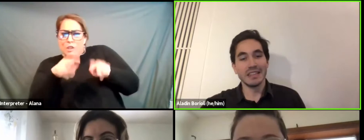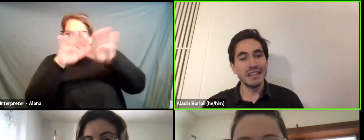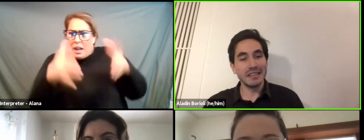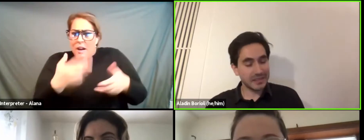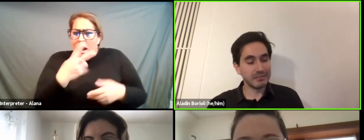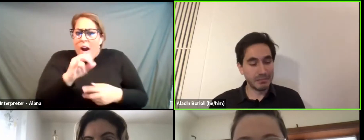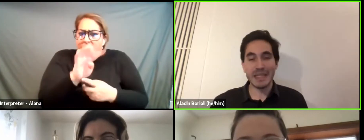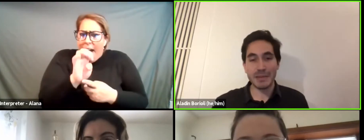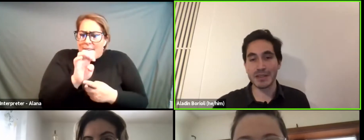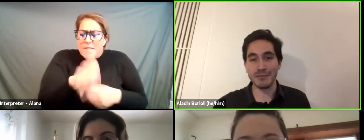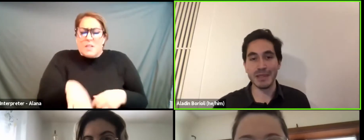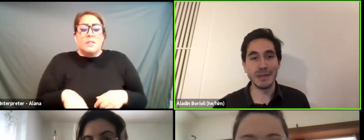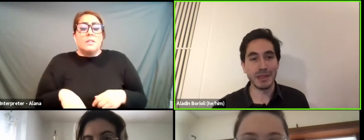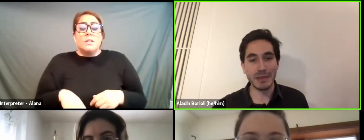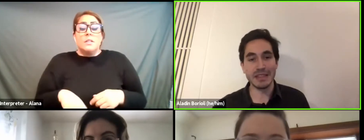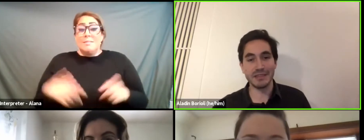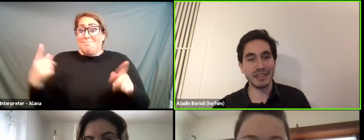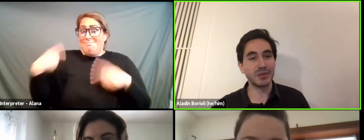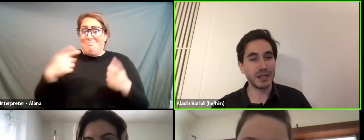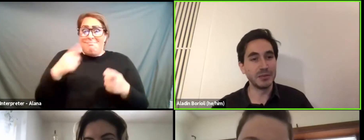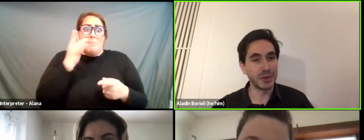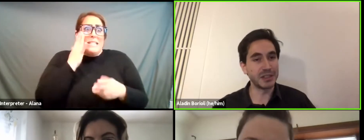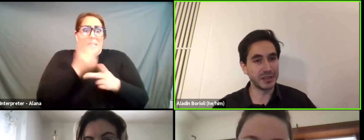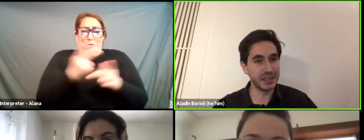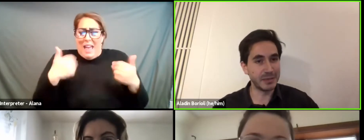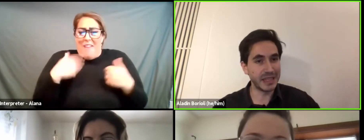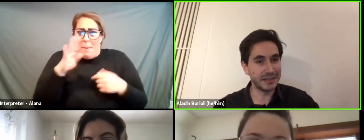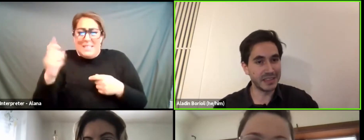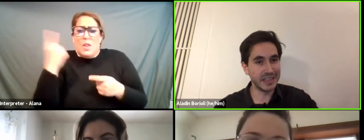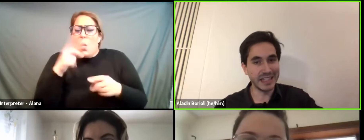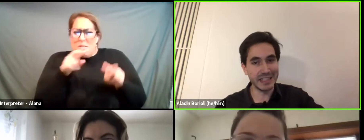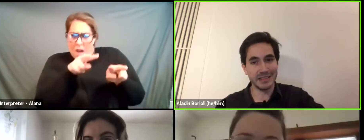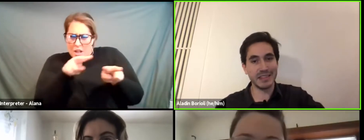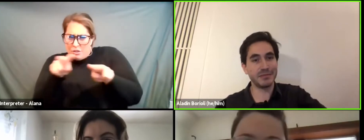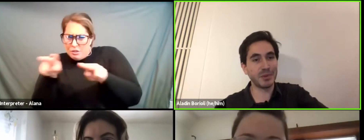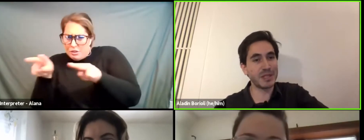since beekeepers have been keeping bees, I think they try to monitor the beehives in any possible